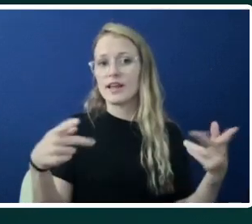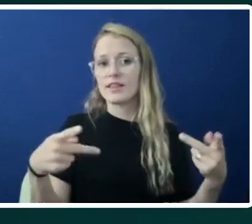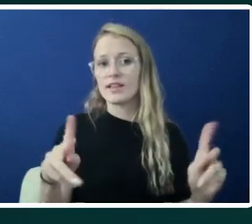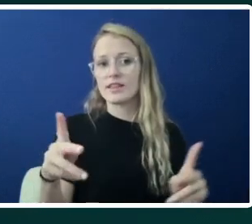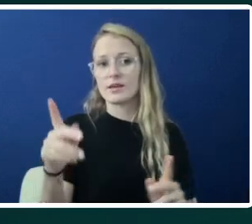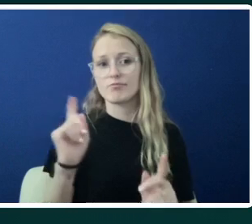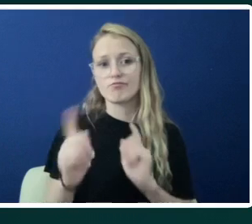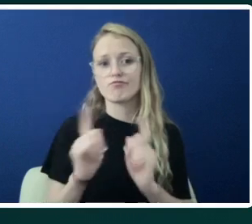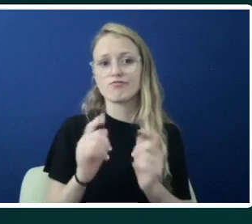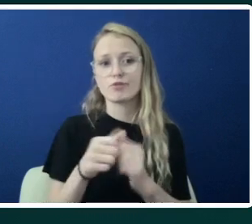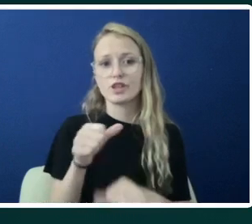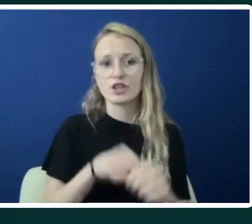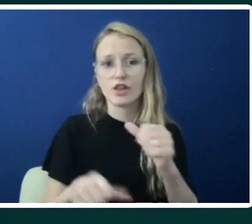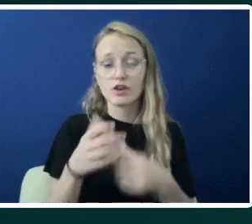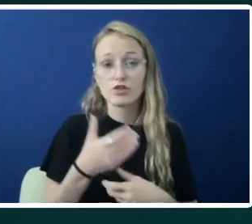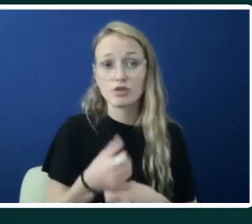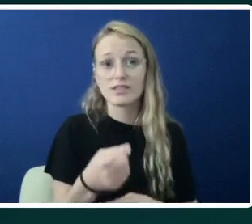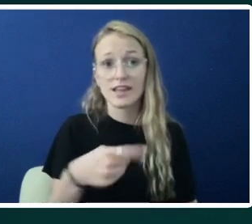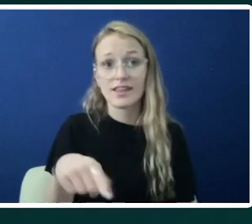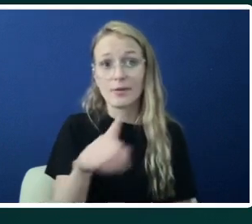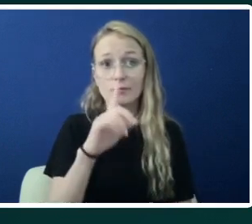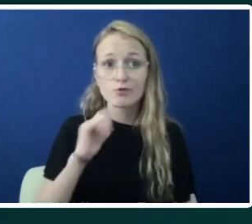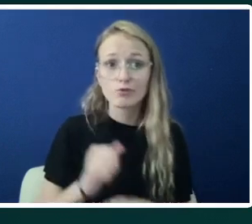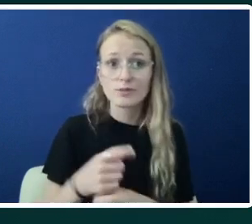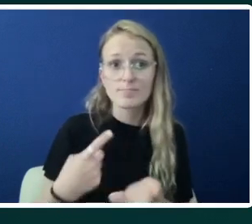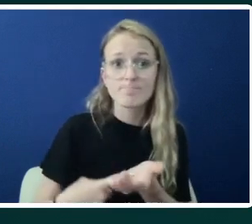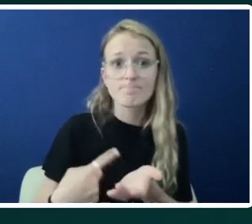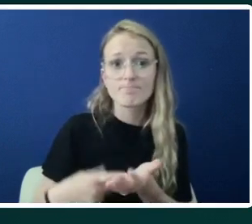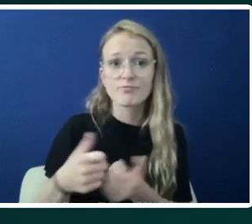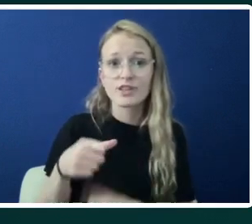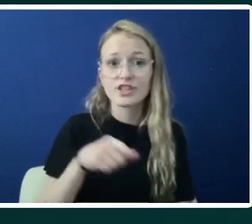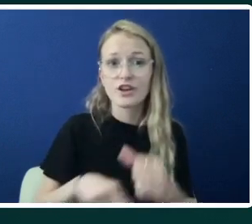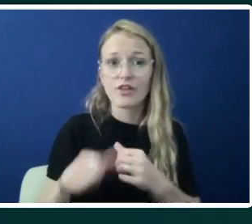trusting them to be able to talk to each other with curiosity and care. We'll talk